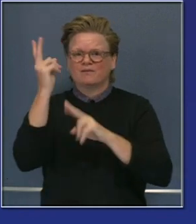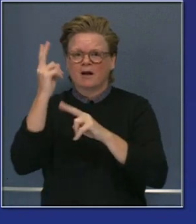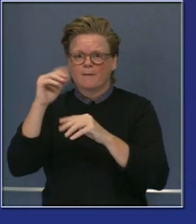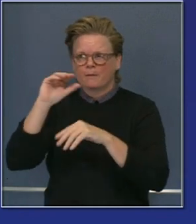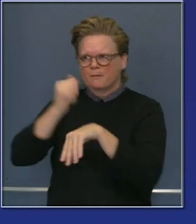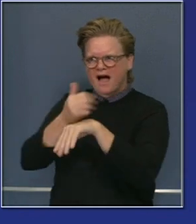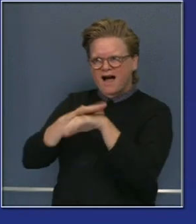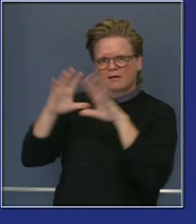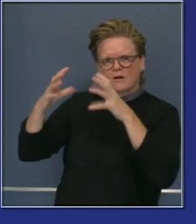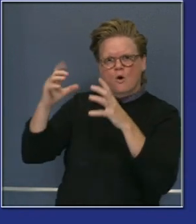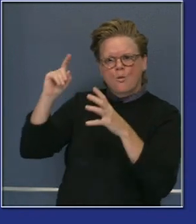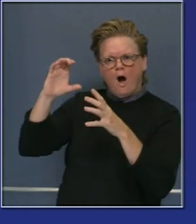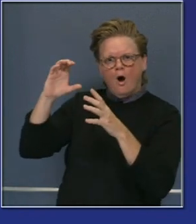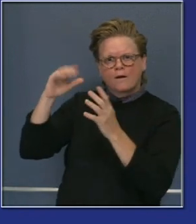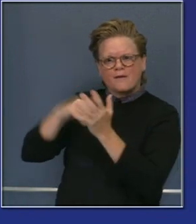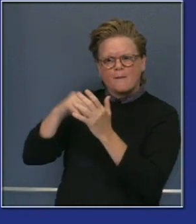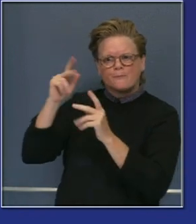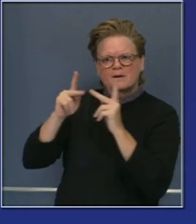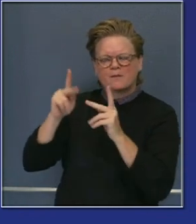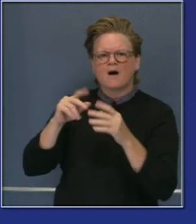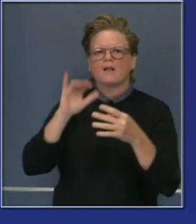THOSE ARE NEW CASE RATES BELOW